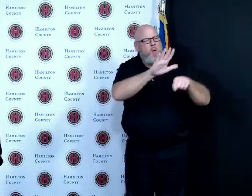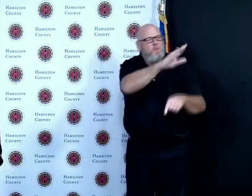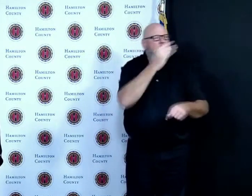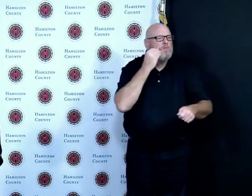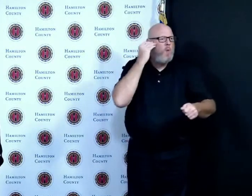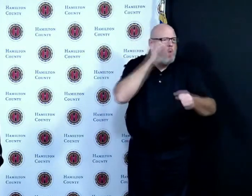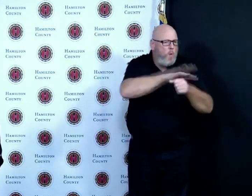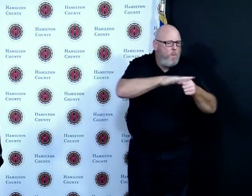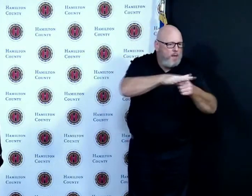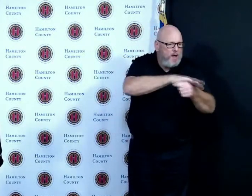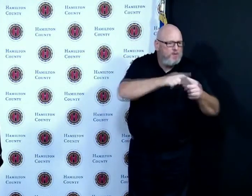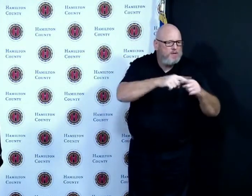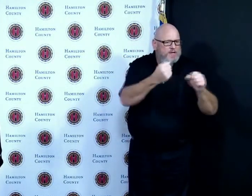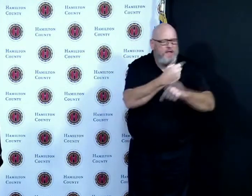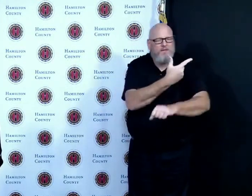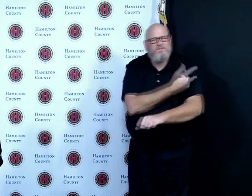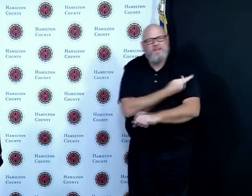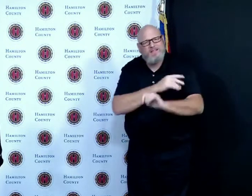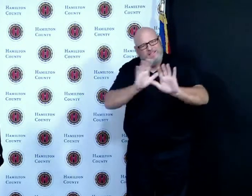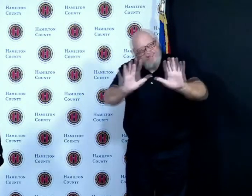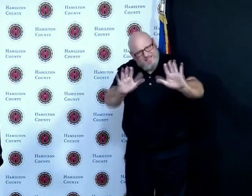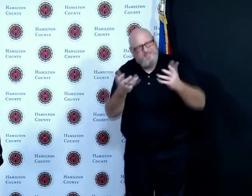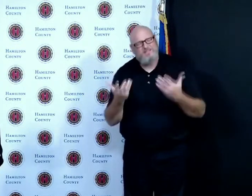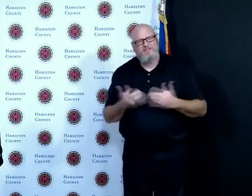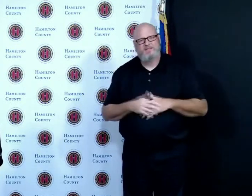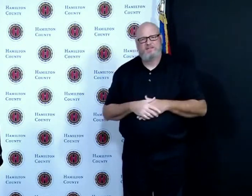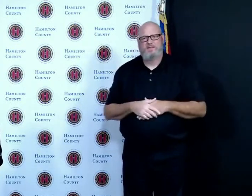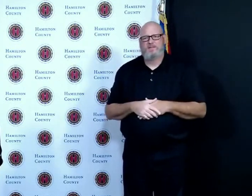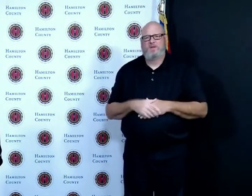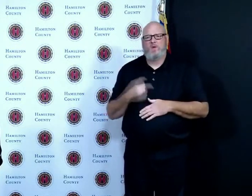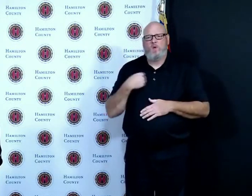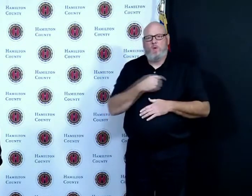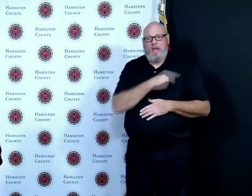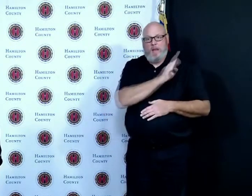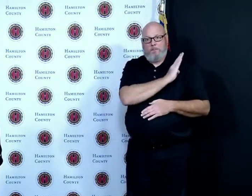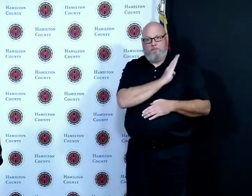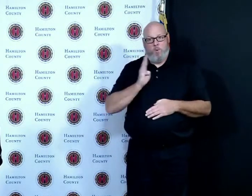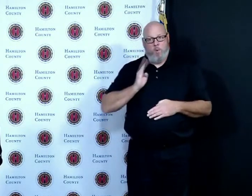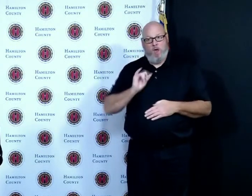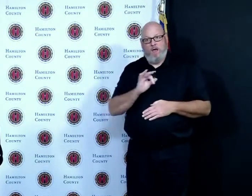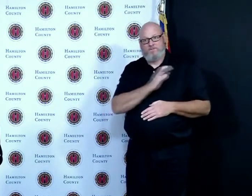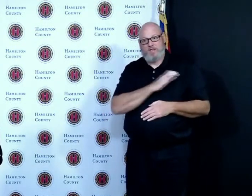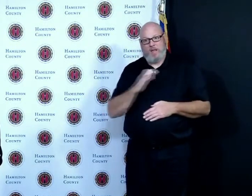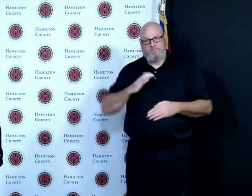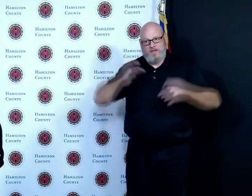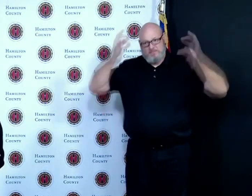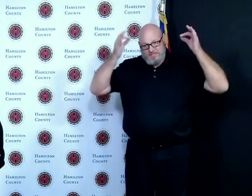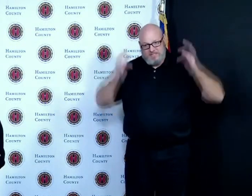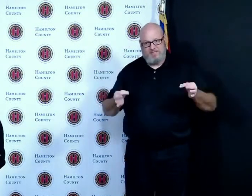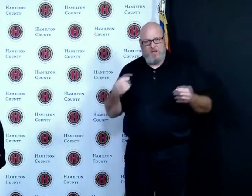and Protect Cincy website if you go on there you know like you said you're gonna see a number of